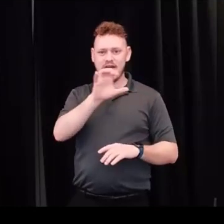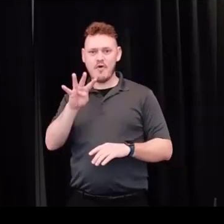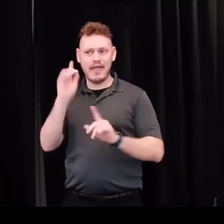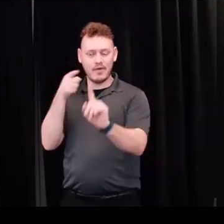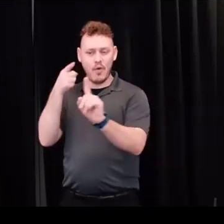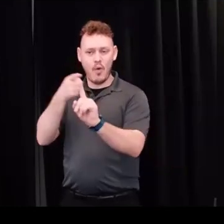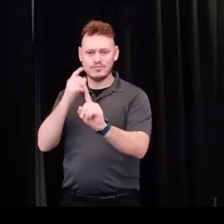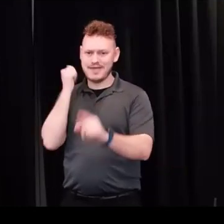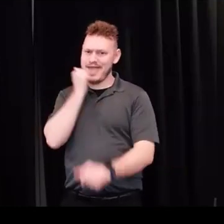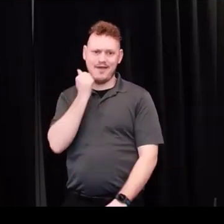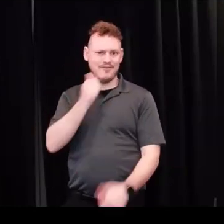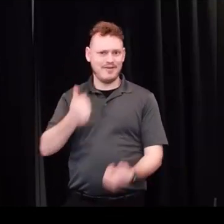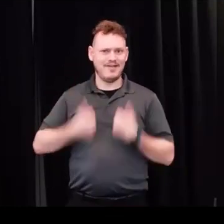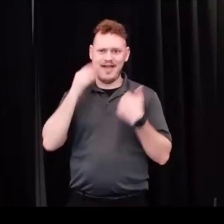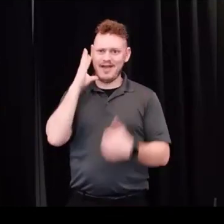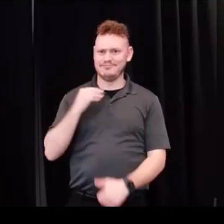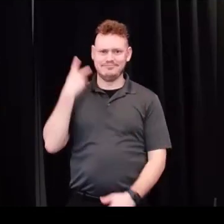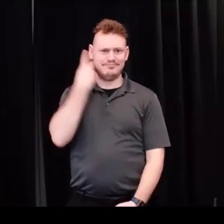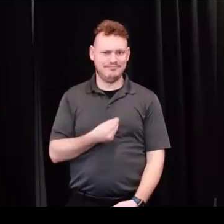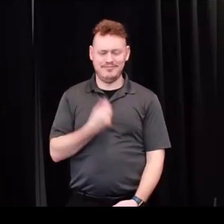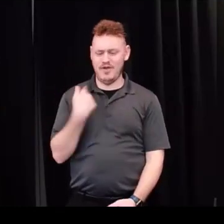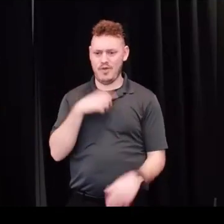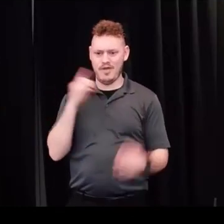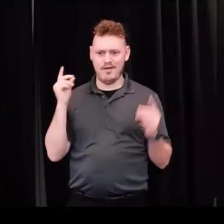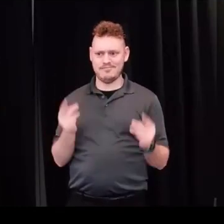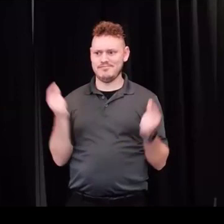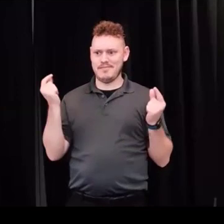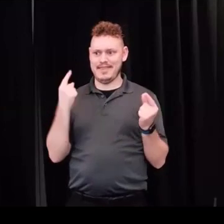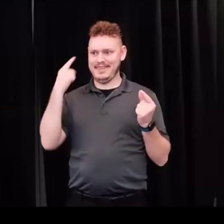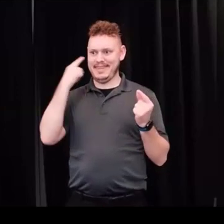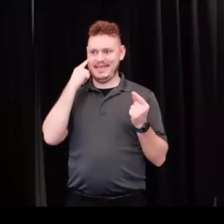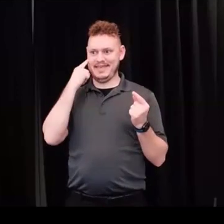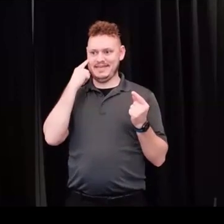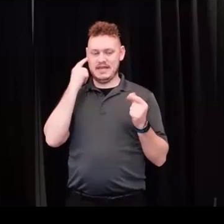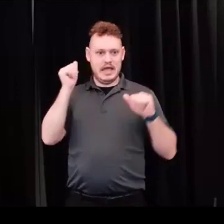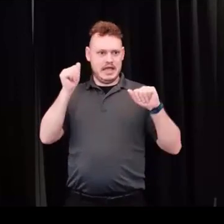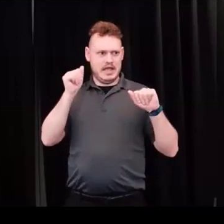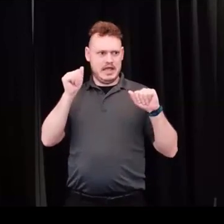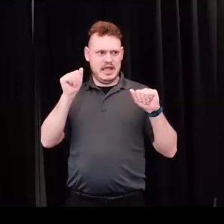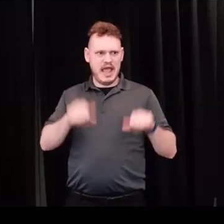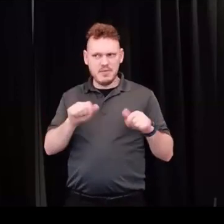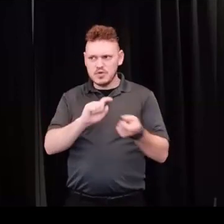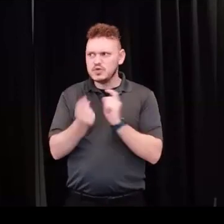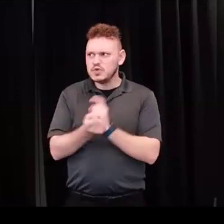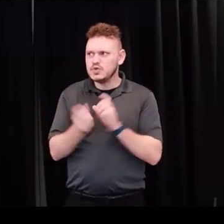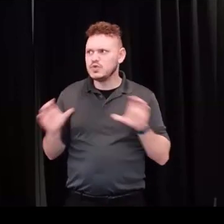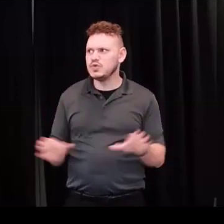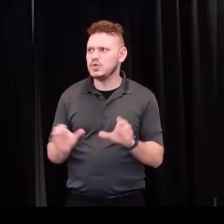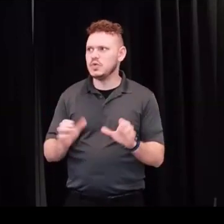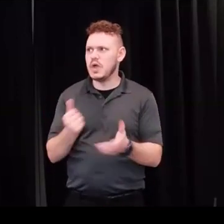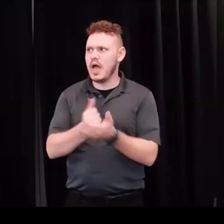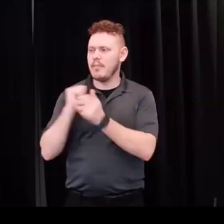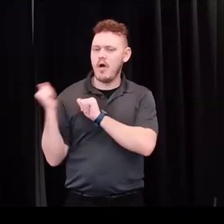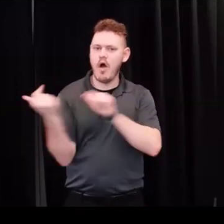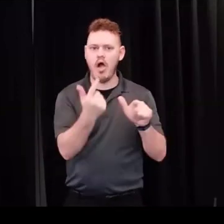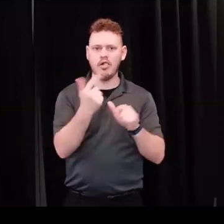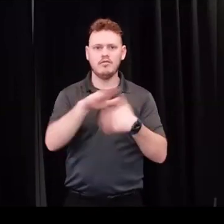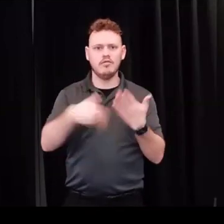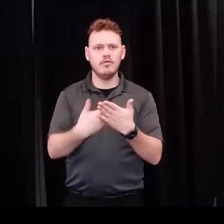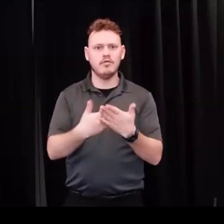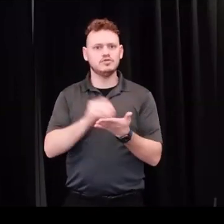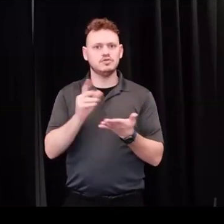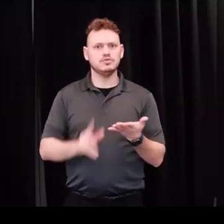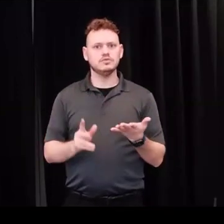lives. And so we automatically thin, "What can we be doing to help all of our students." So we